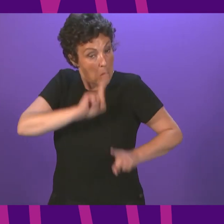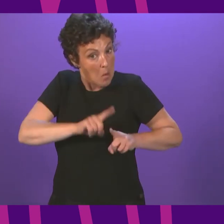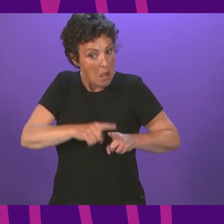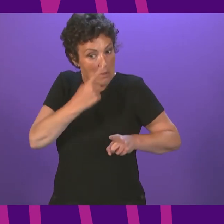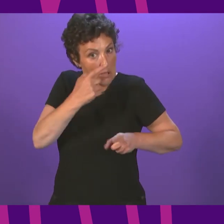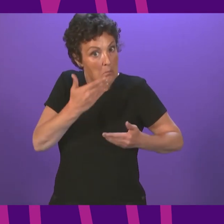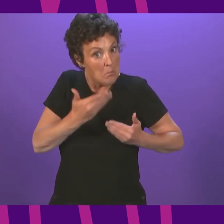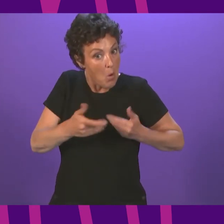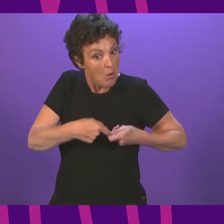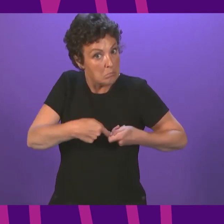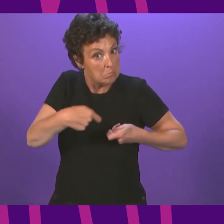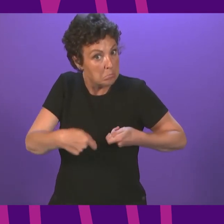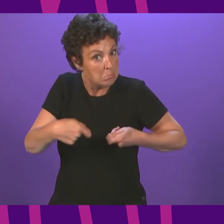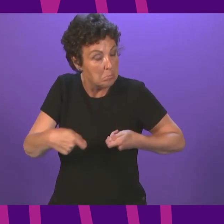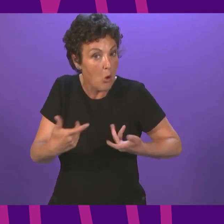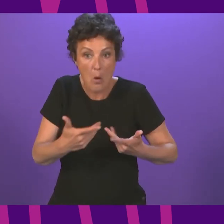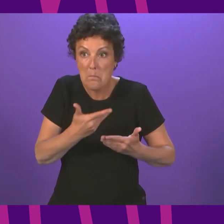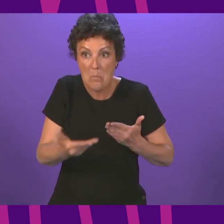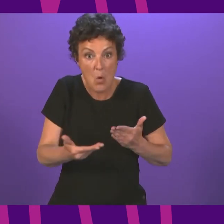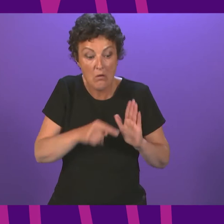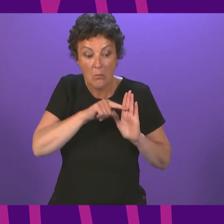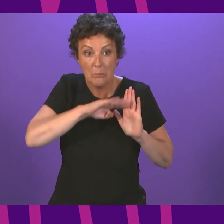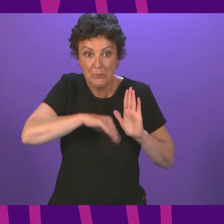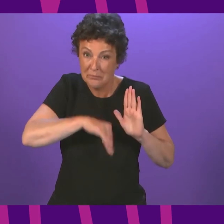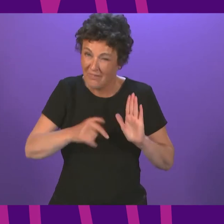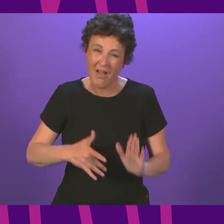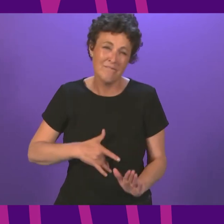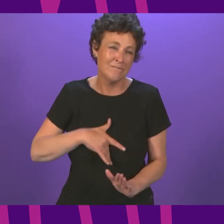with the Government: in all honesty, I think that there should be more relaxation of dancing